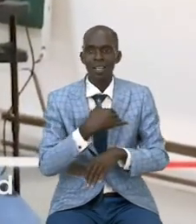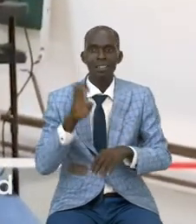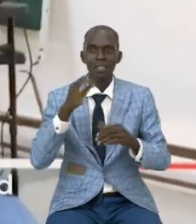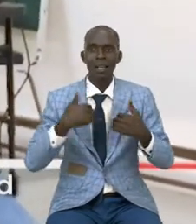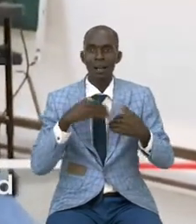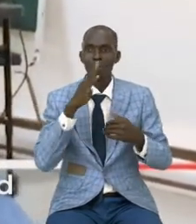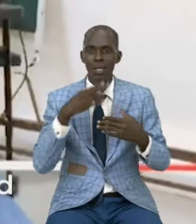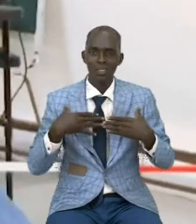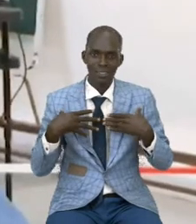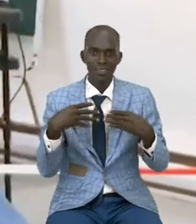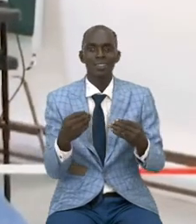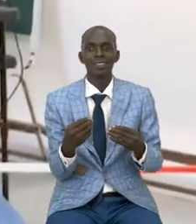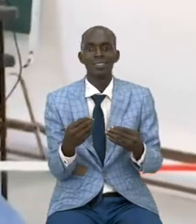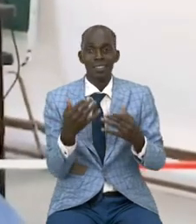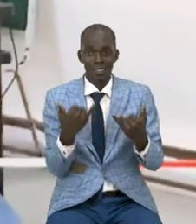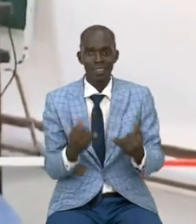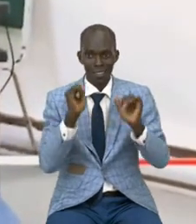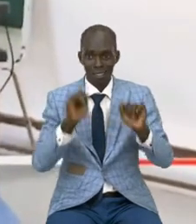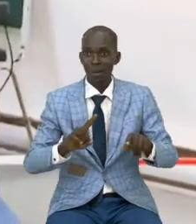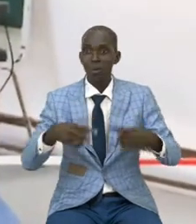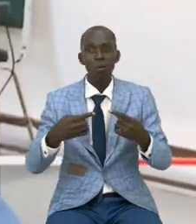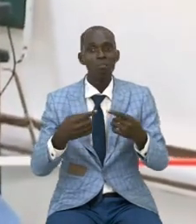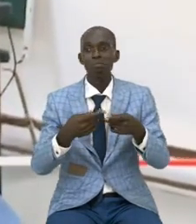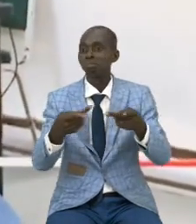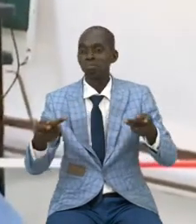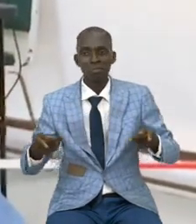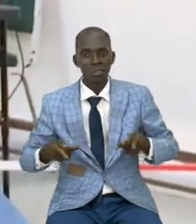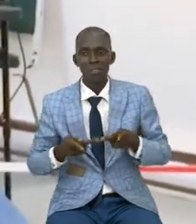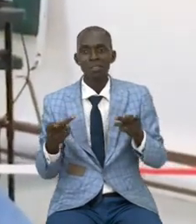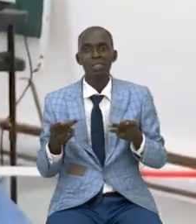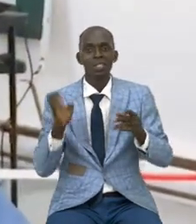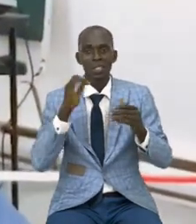now he can go places and do things he hasn't wanted to get me no